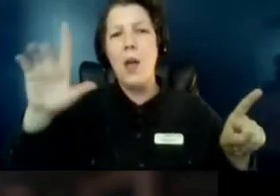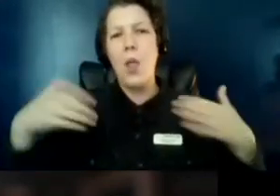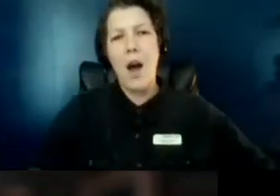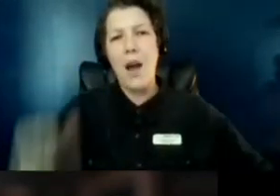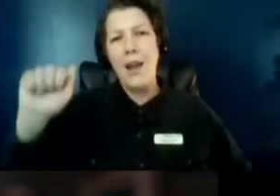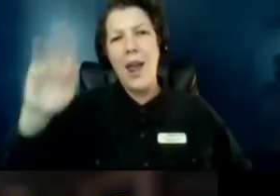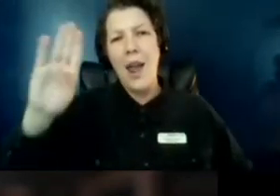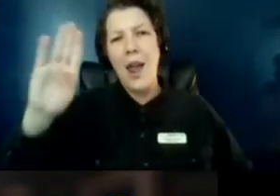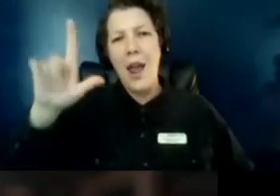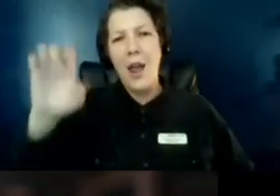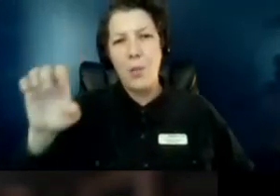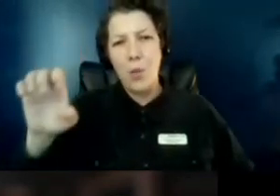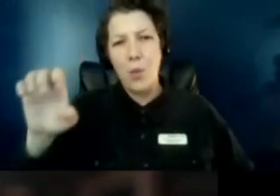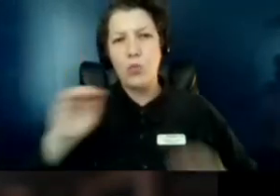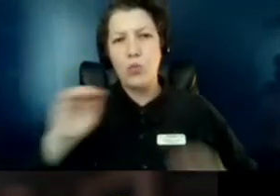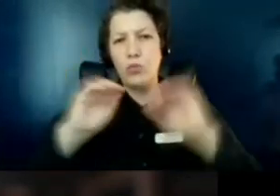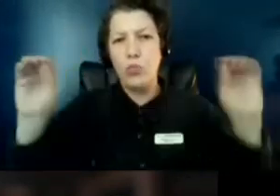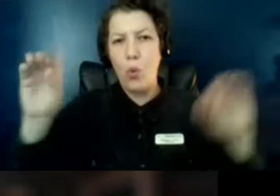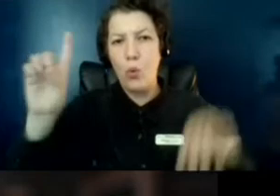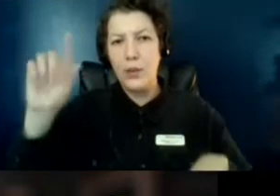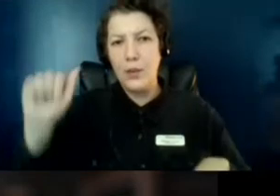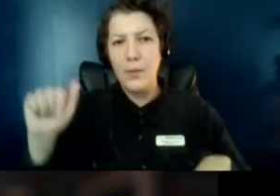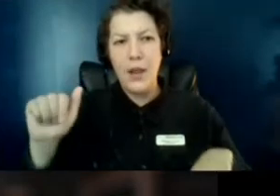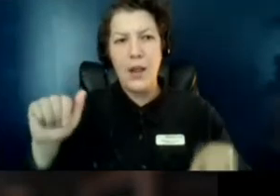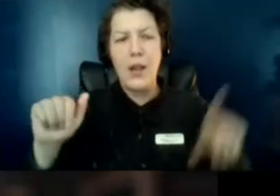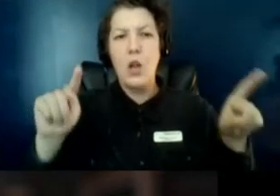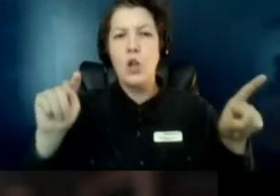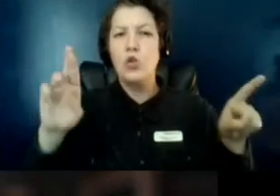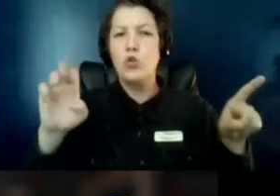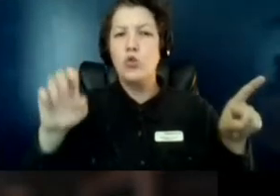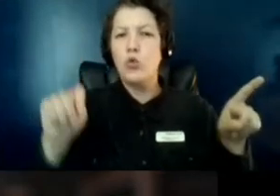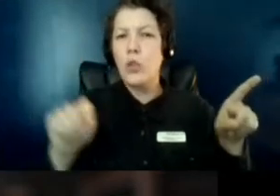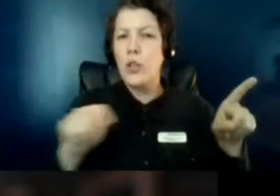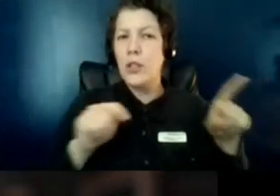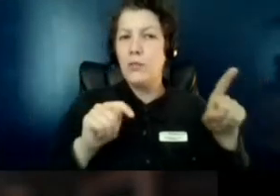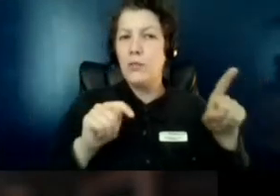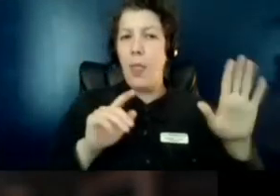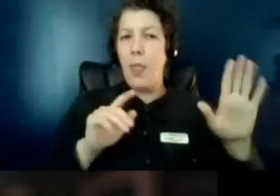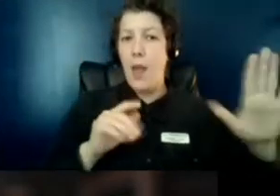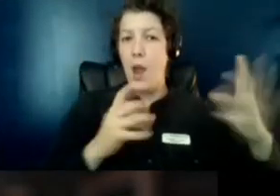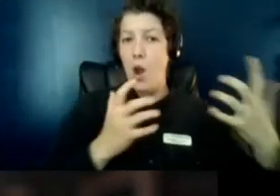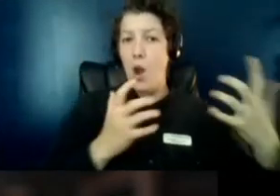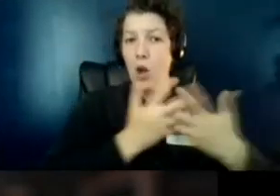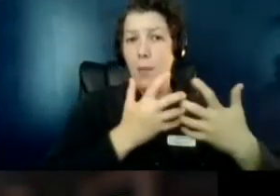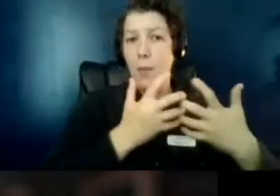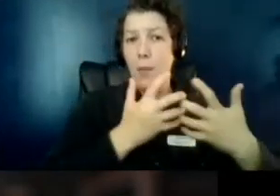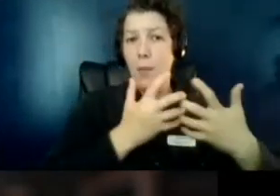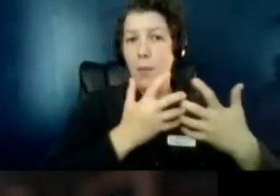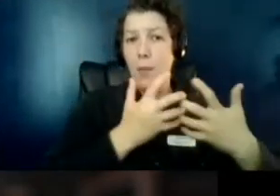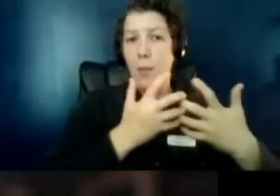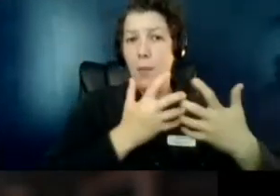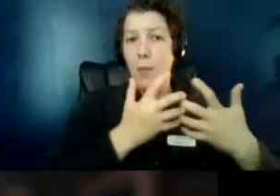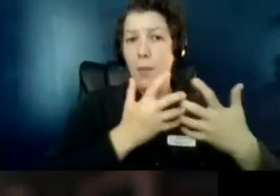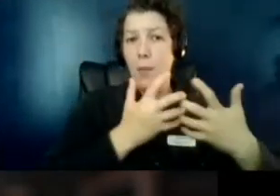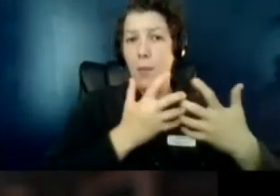for them in a different way than we treat accommodation for folks who have been considered